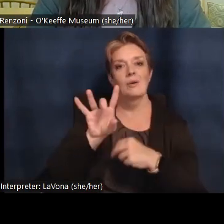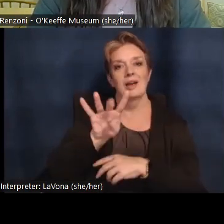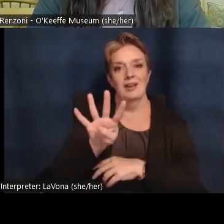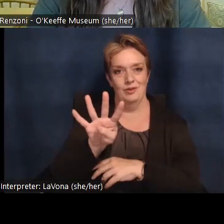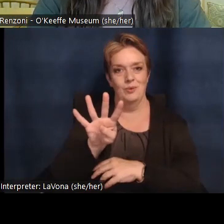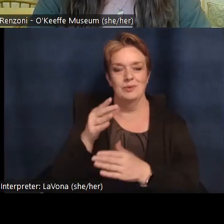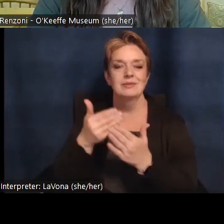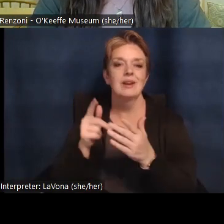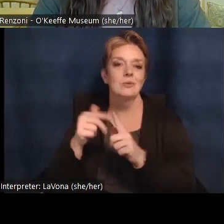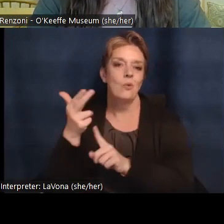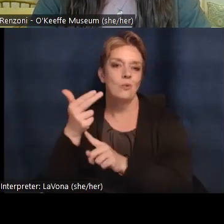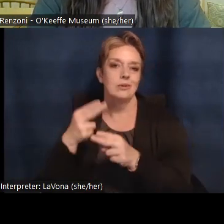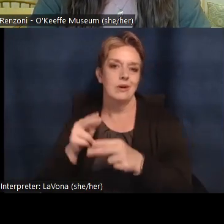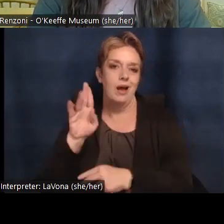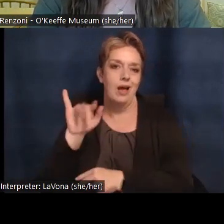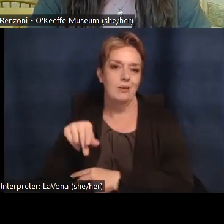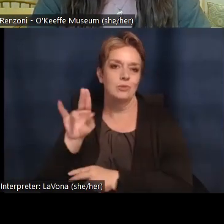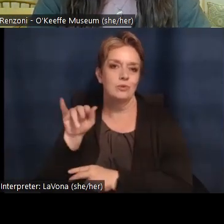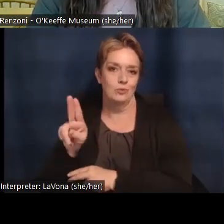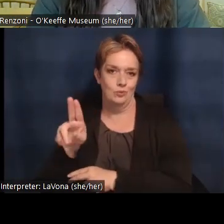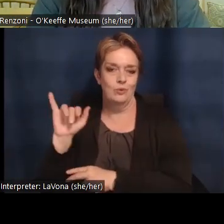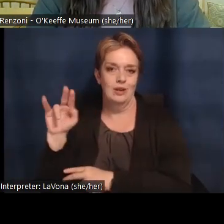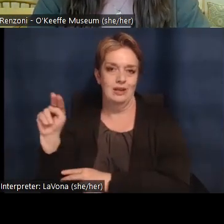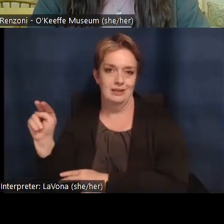and it is the starting point for your tour of O’Keeffe's home and studio.